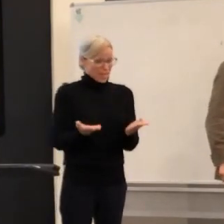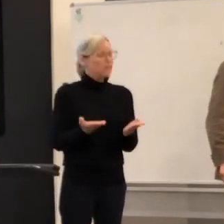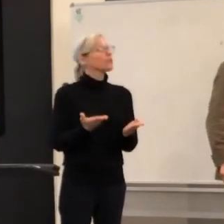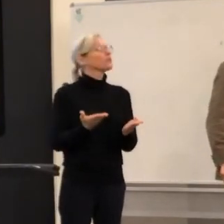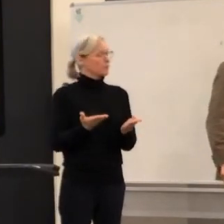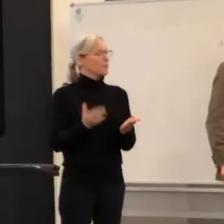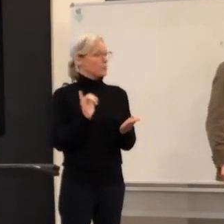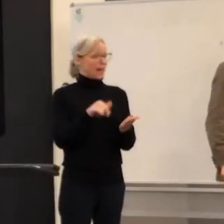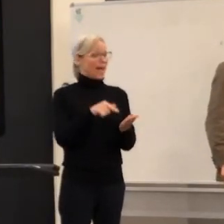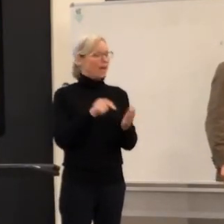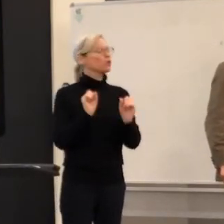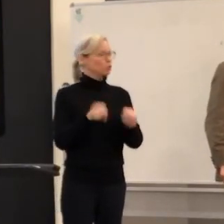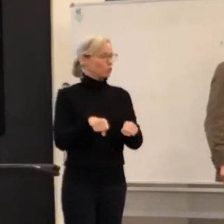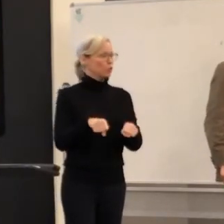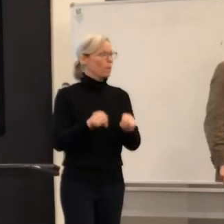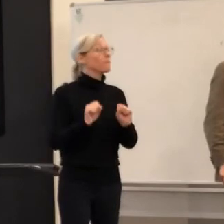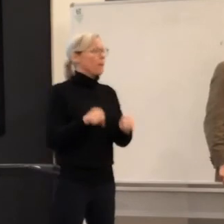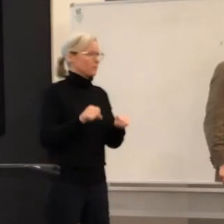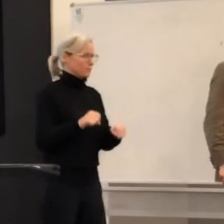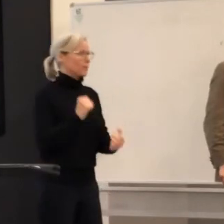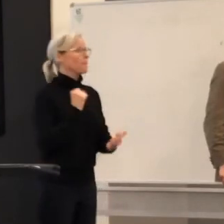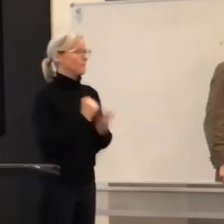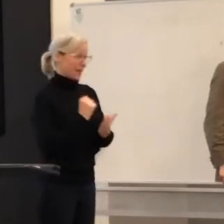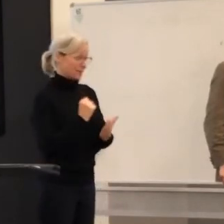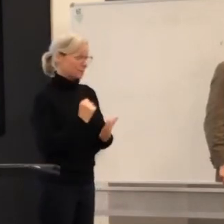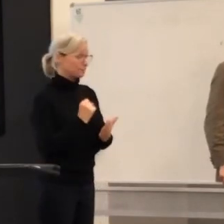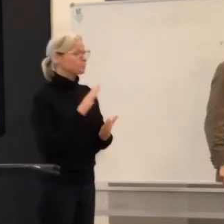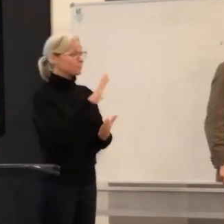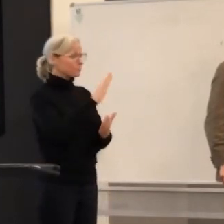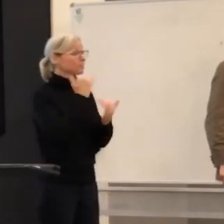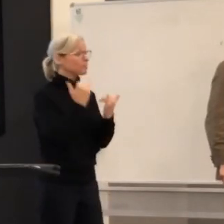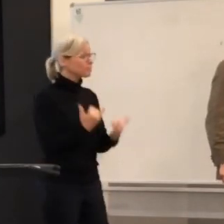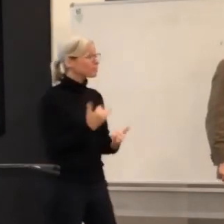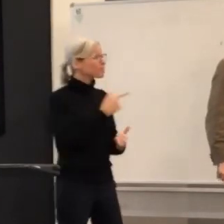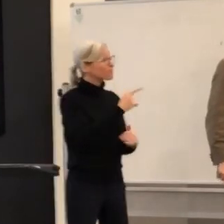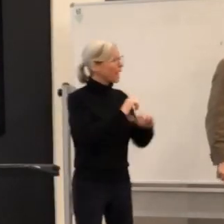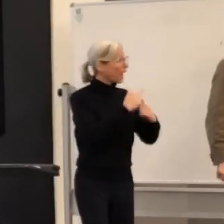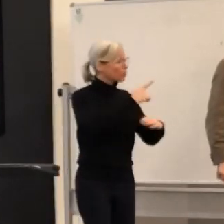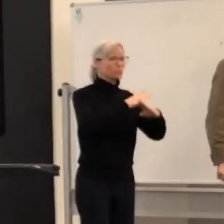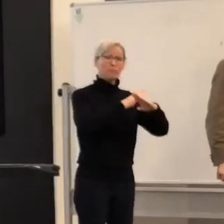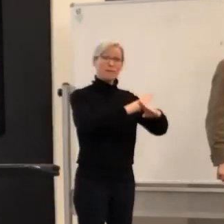Now when you said what can you do to prevent someone from copying you, really in practice